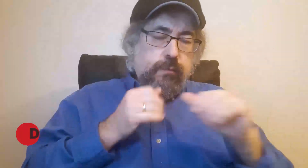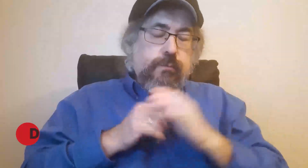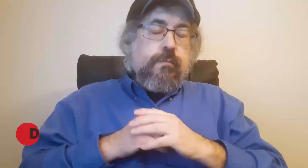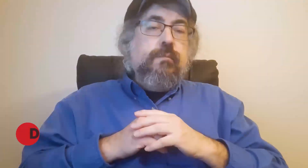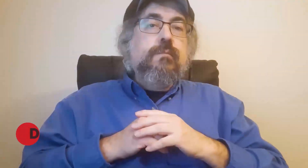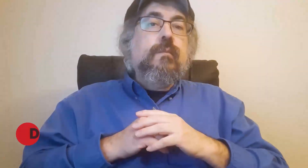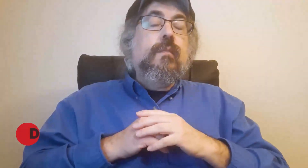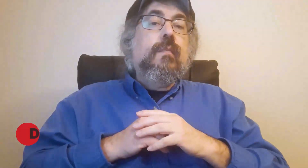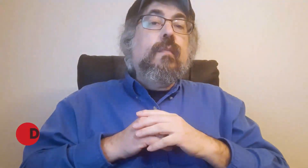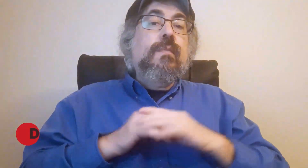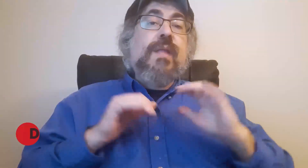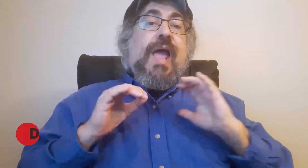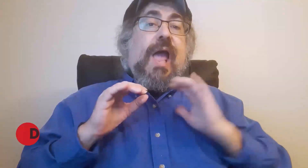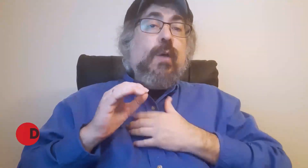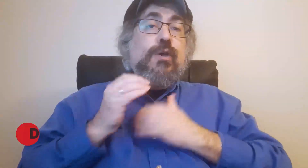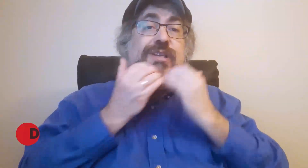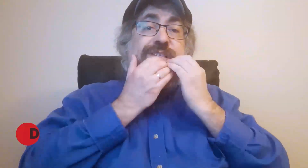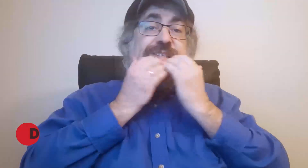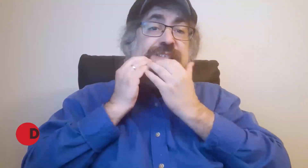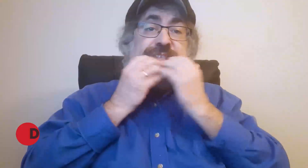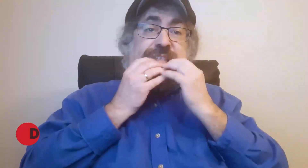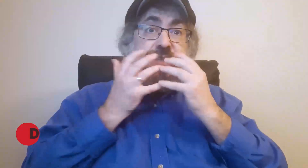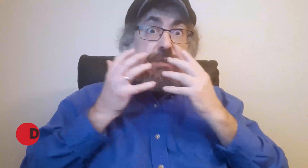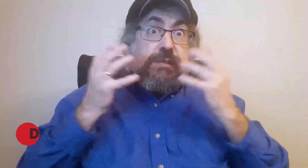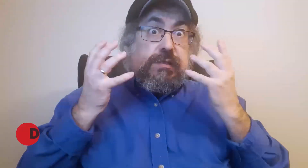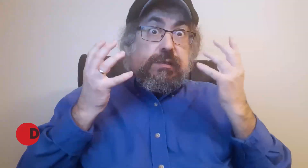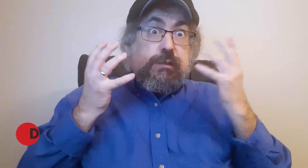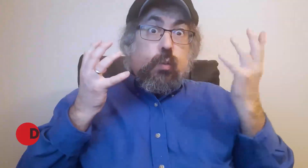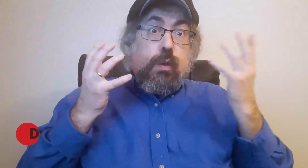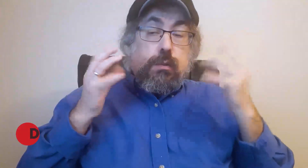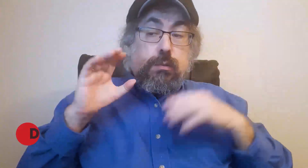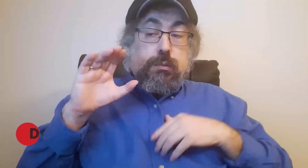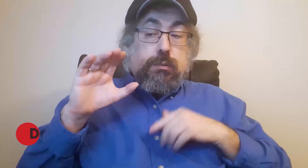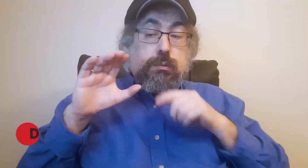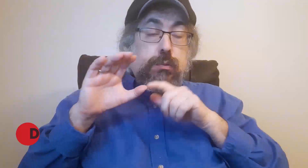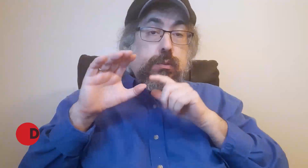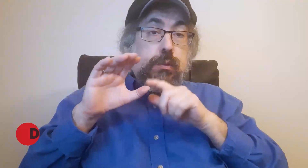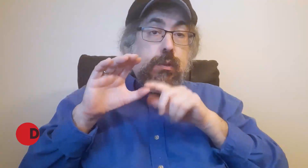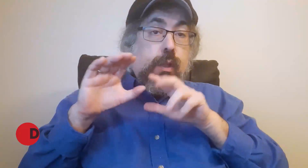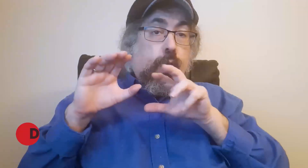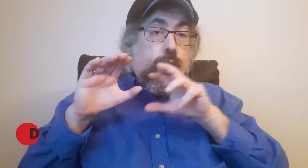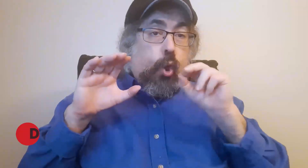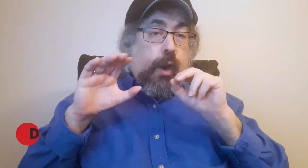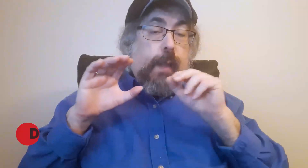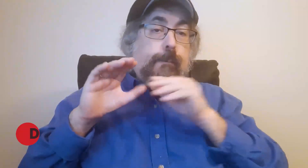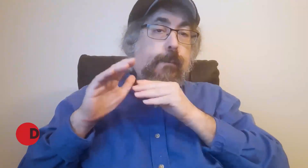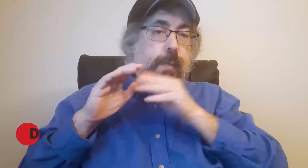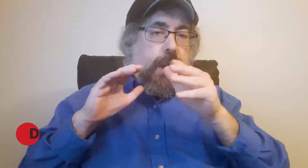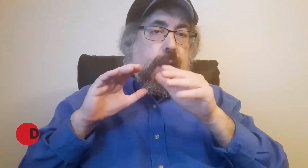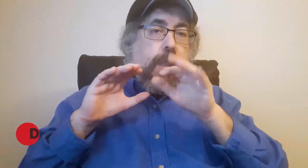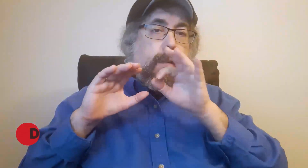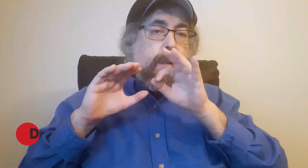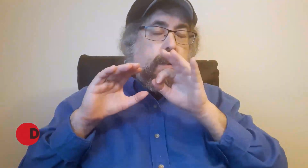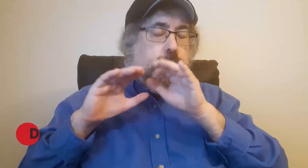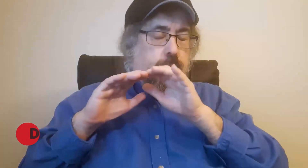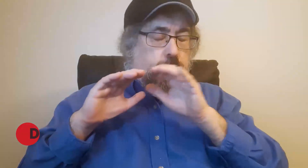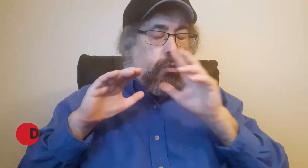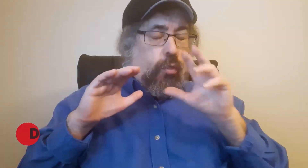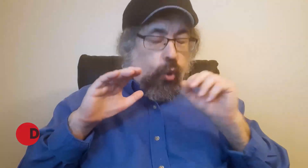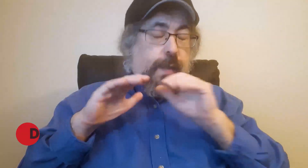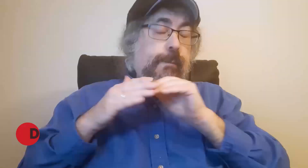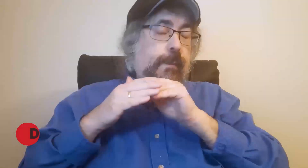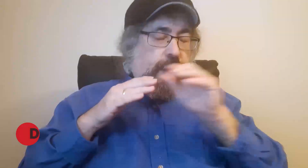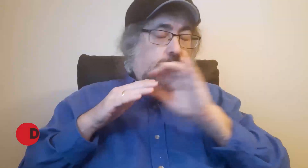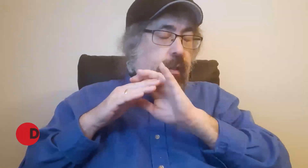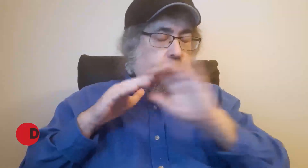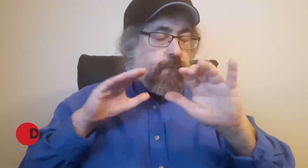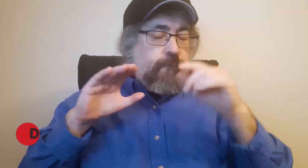Our concern is whether $30 million would be enough for